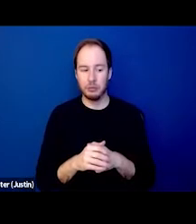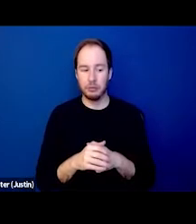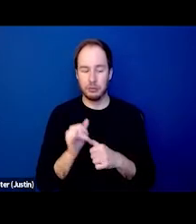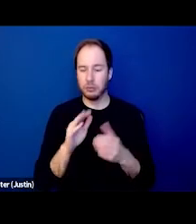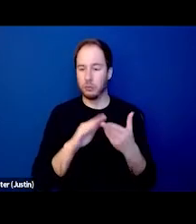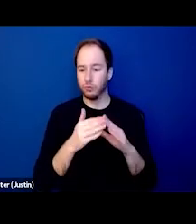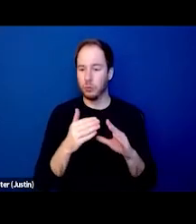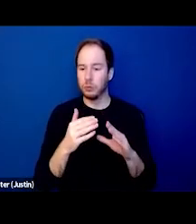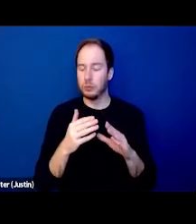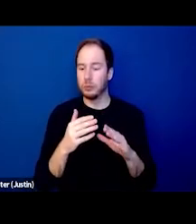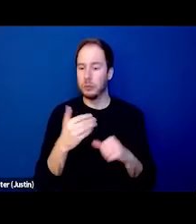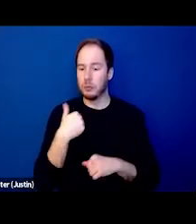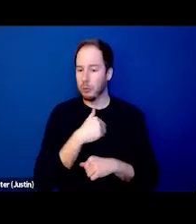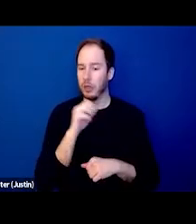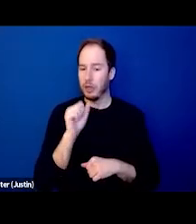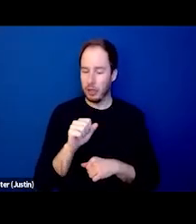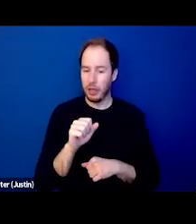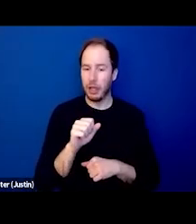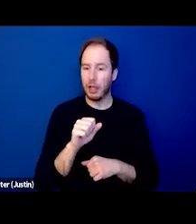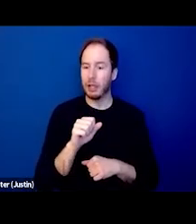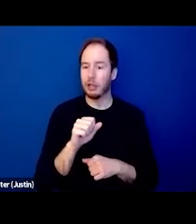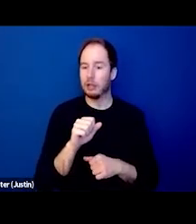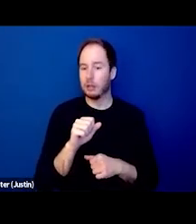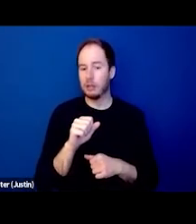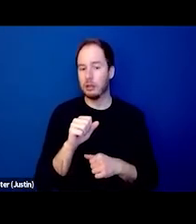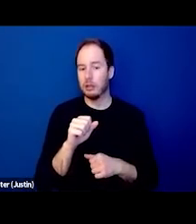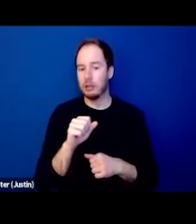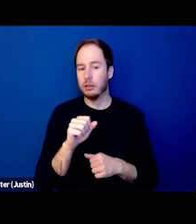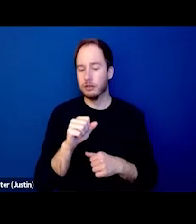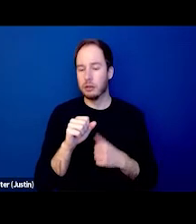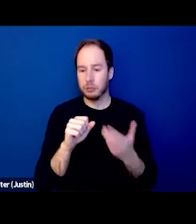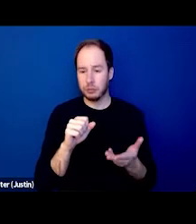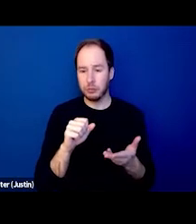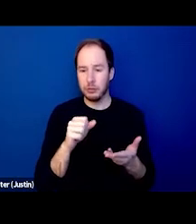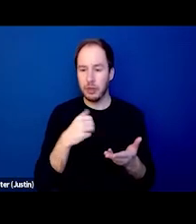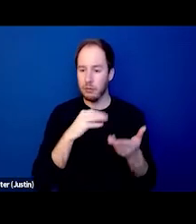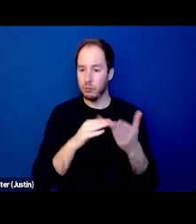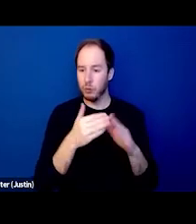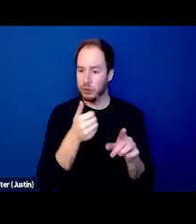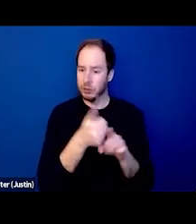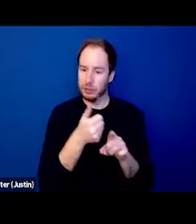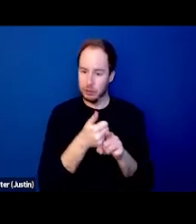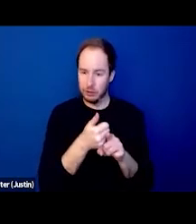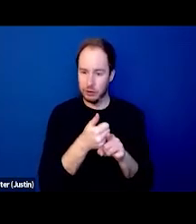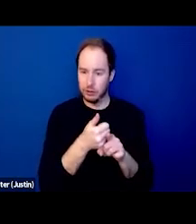to record in there as well, if you're interested in having the community themselves, (Kim clearing throat)